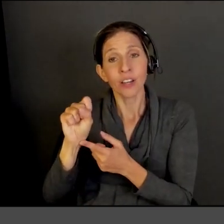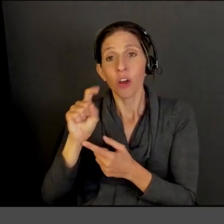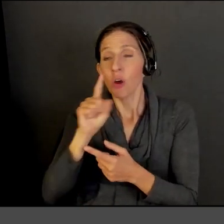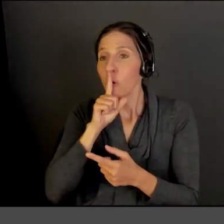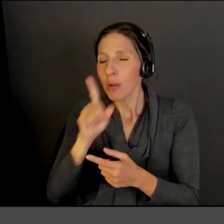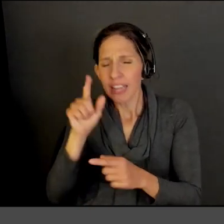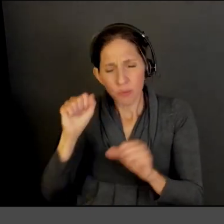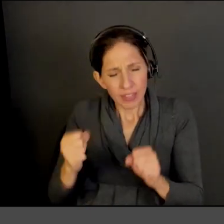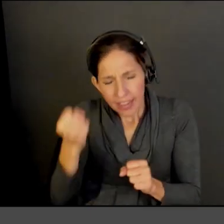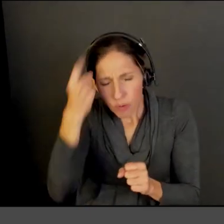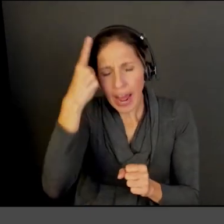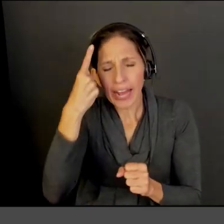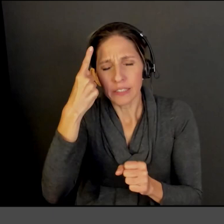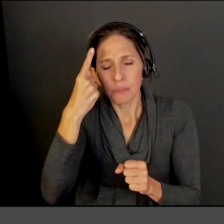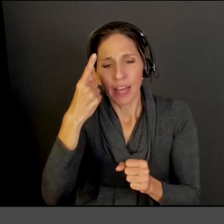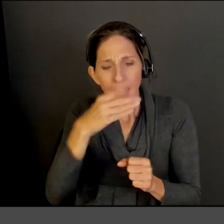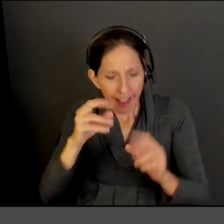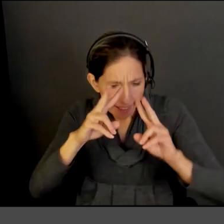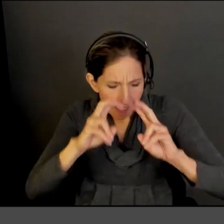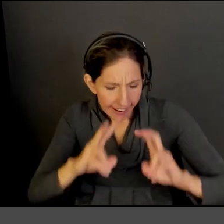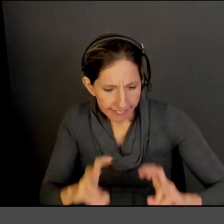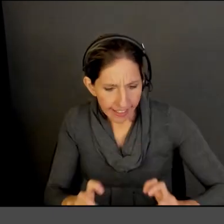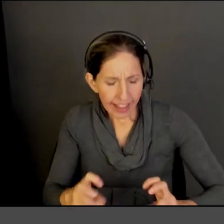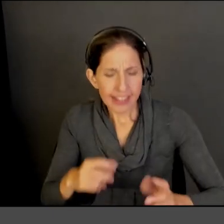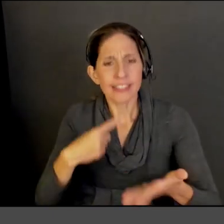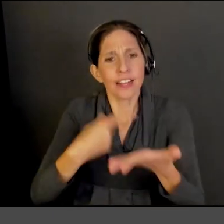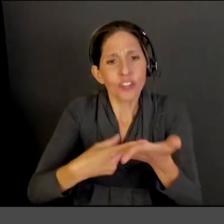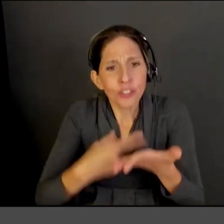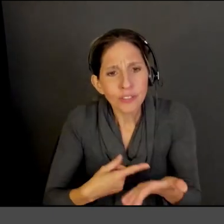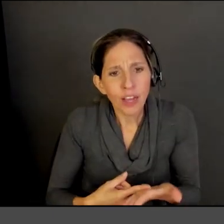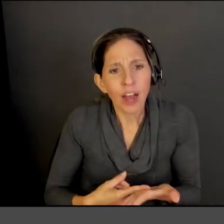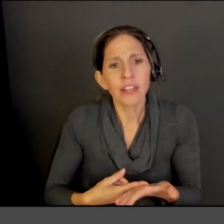AND OF COURSE WE’RE GOING TO DISCUSS THEM AND WE'RE GOING TO CRITIQUE THEM AND WE'RE GOING TO EXCHANGE.